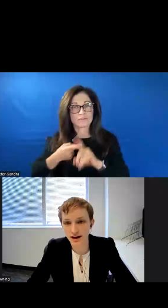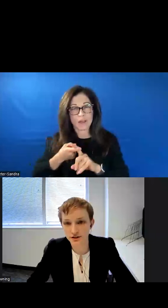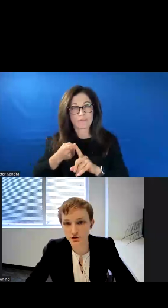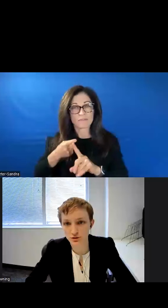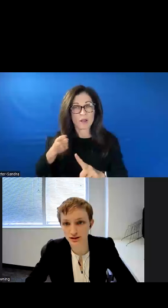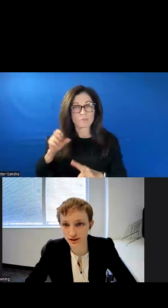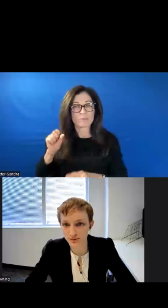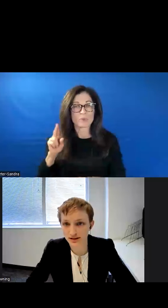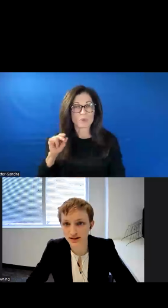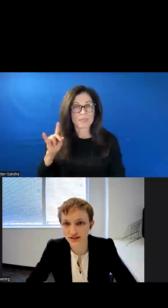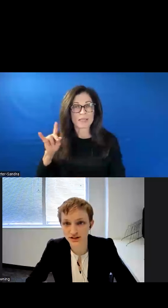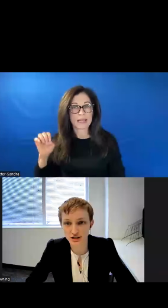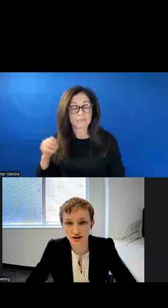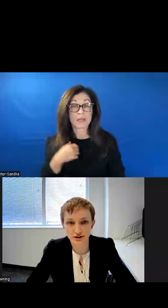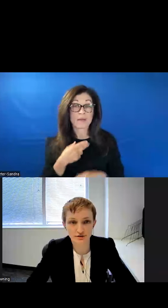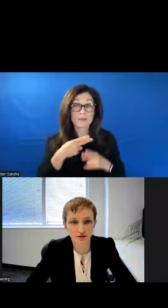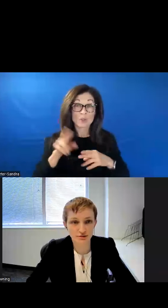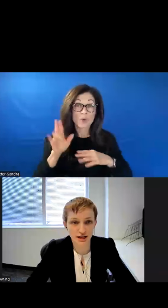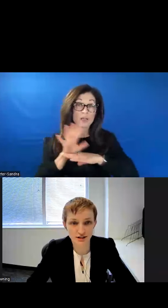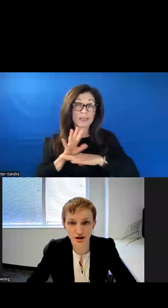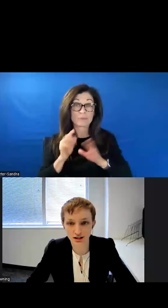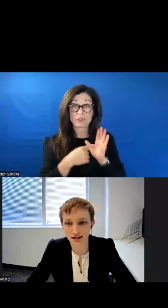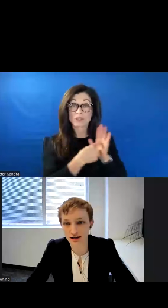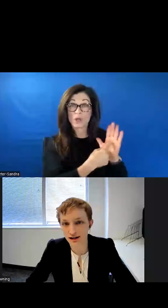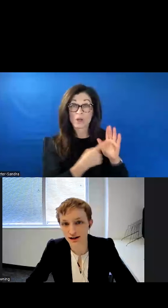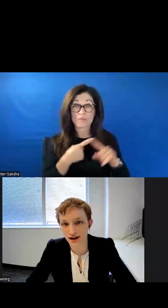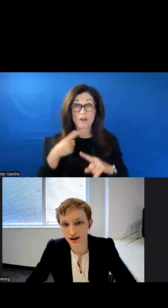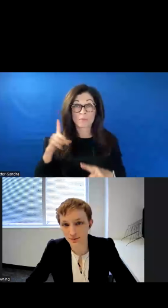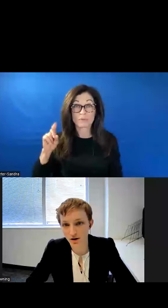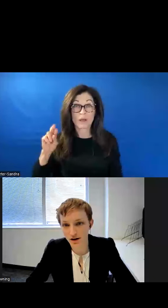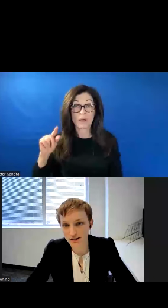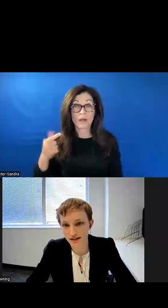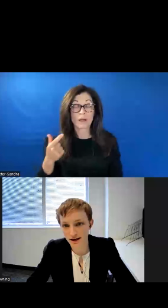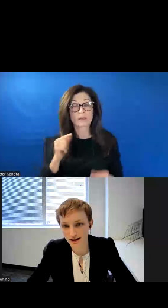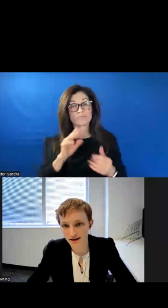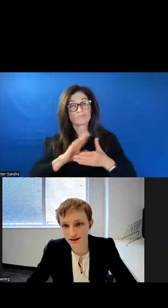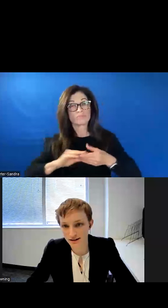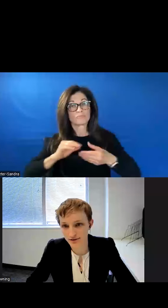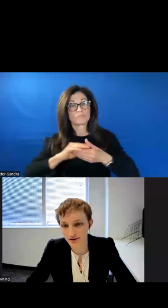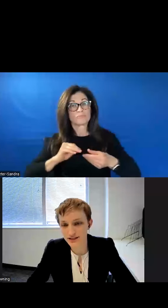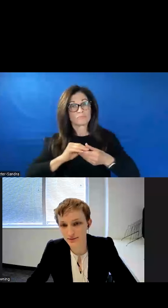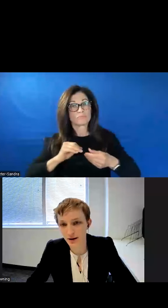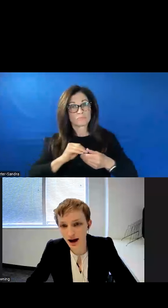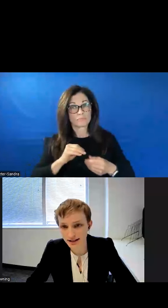WE HAVE A SHORT CLIP TO SHARE FROM DOUG TALKING ON THE RECENT POD